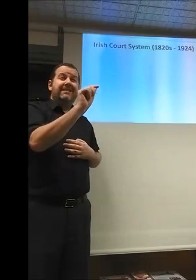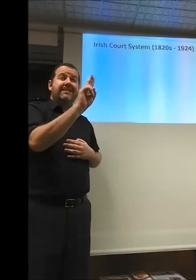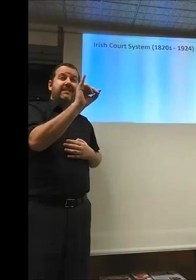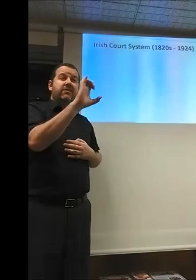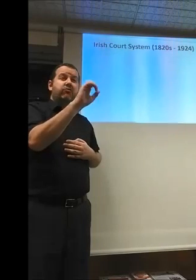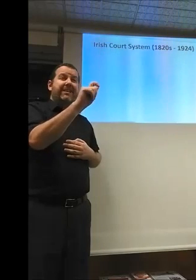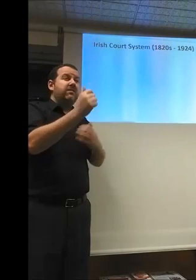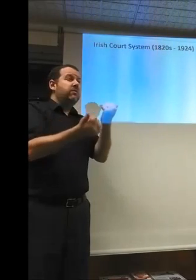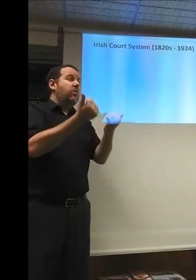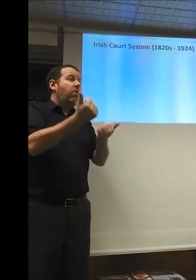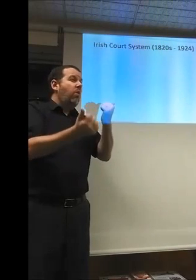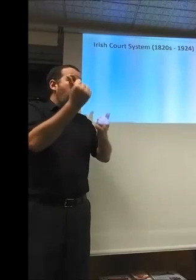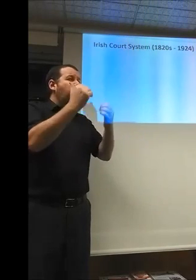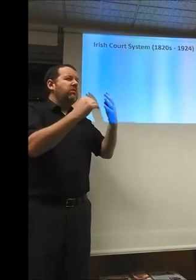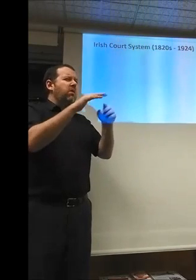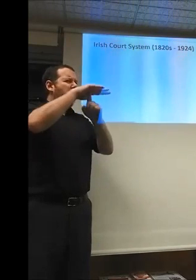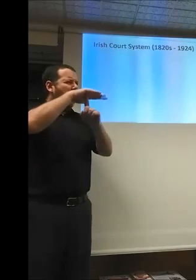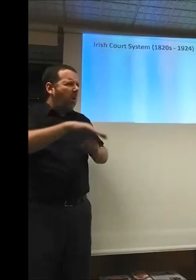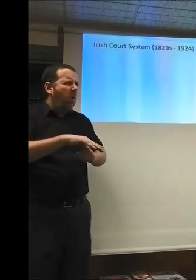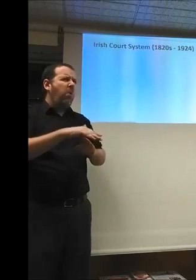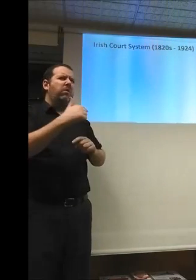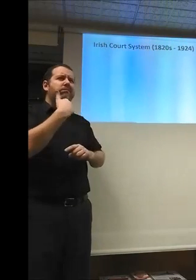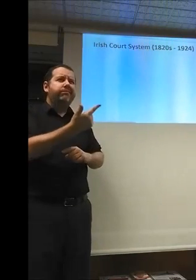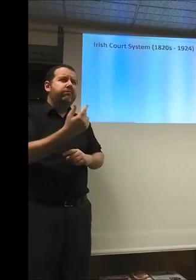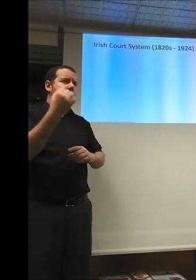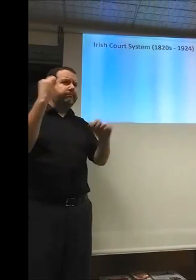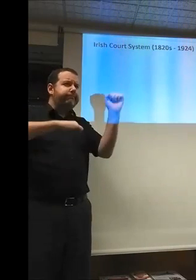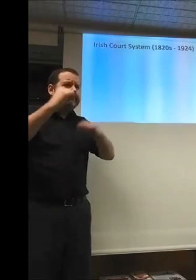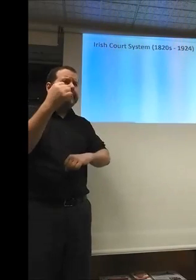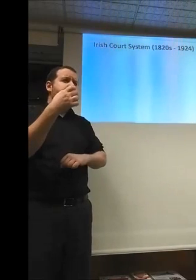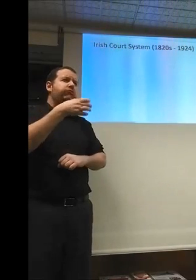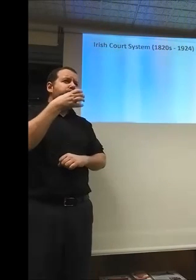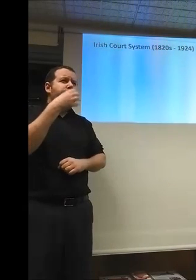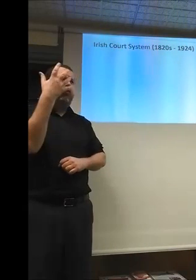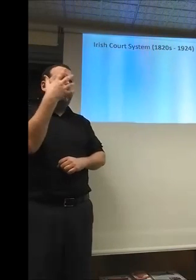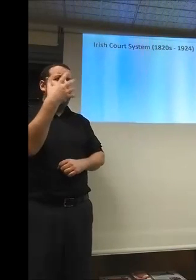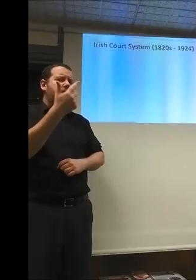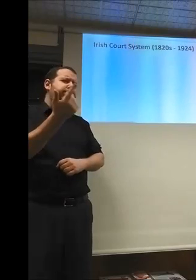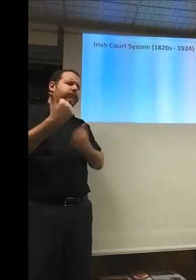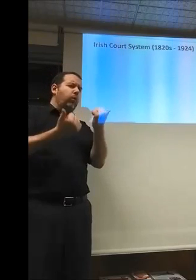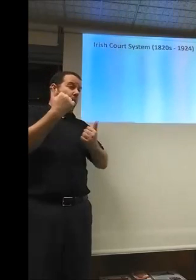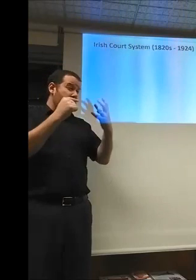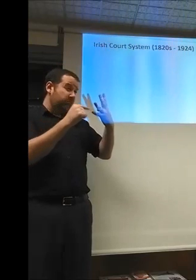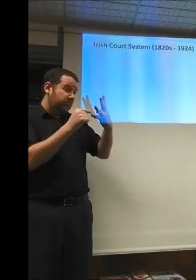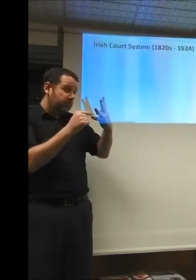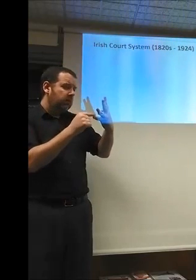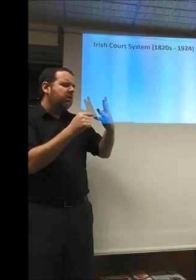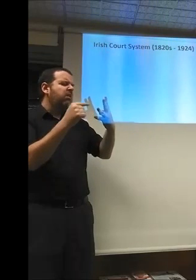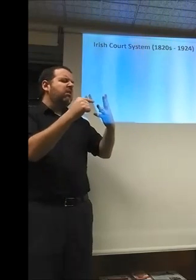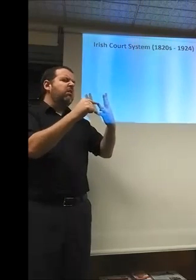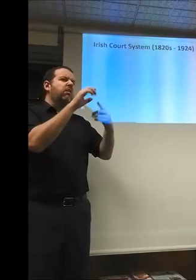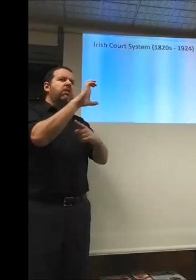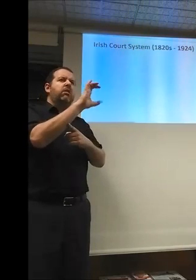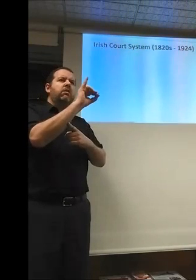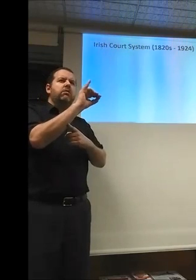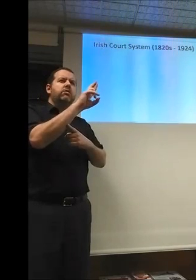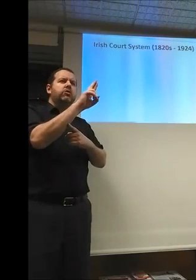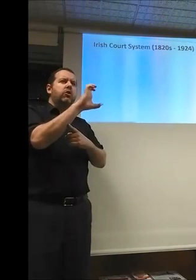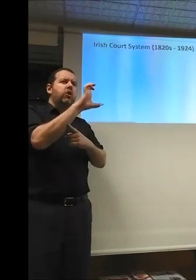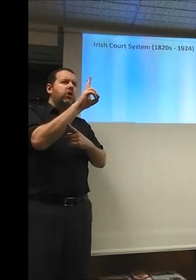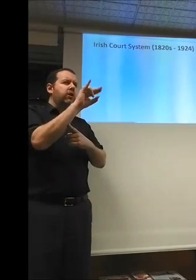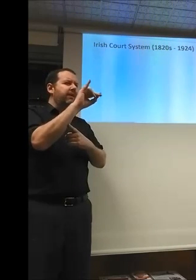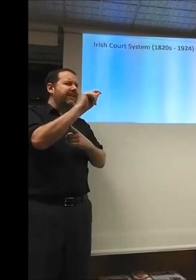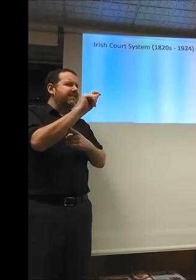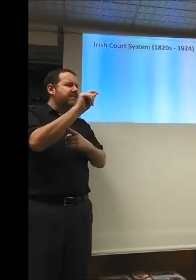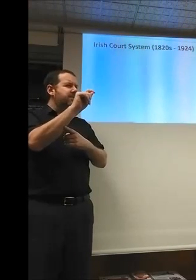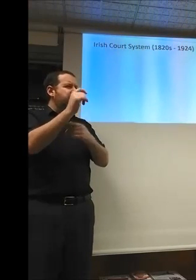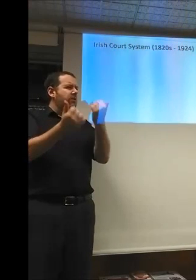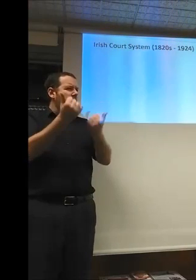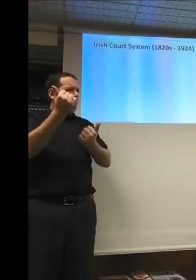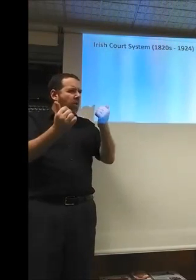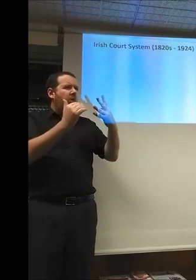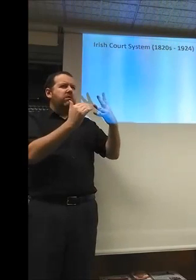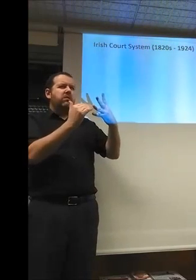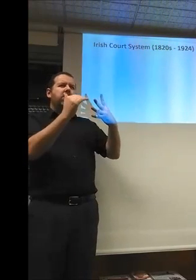would have been the district court that would be petty crimes drinking, abuse and then the